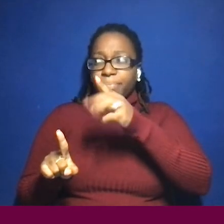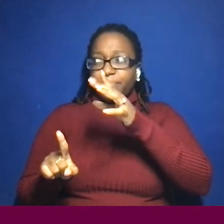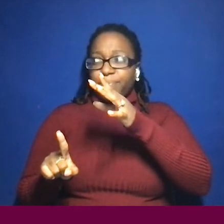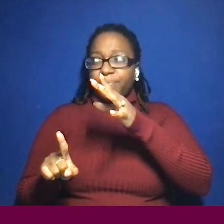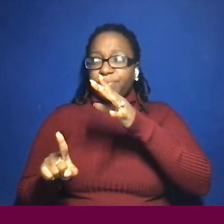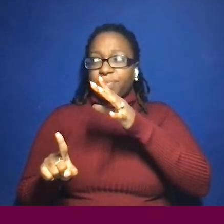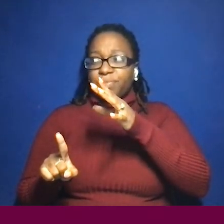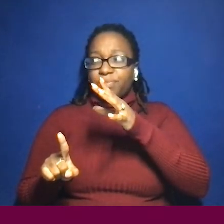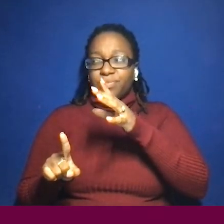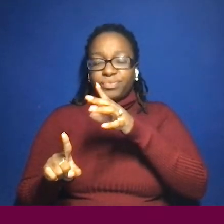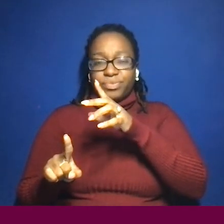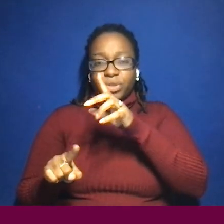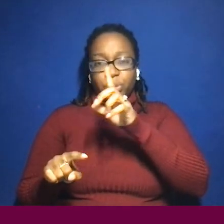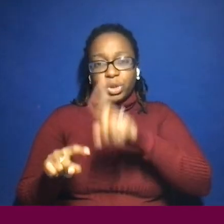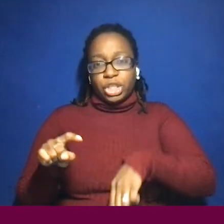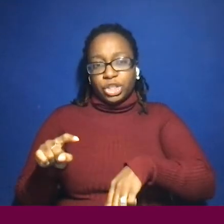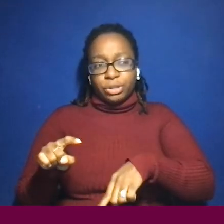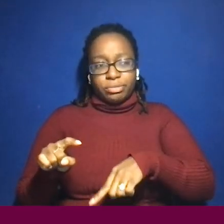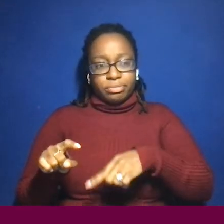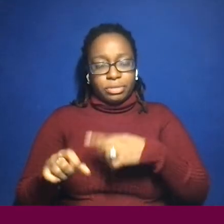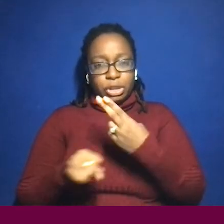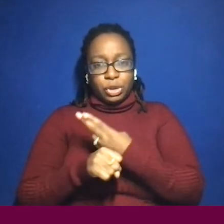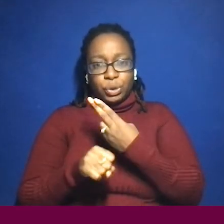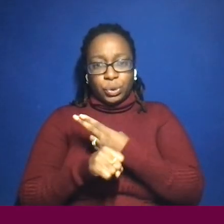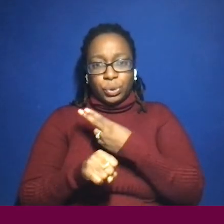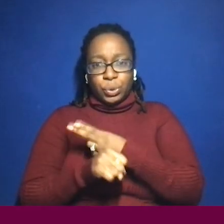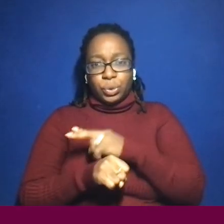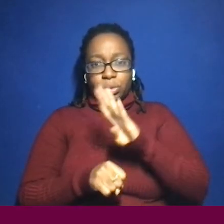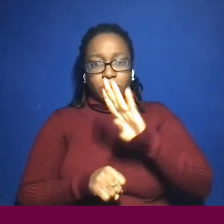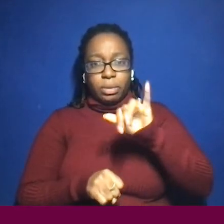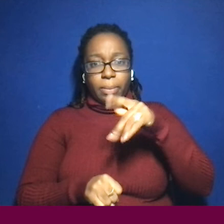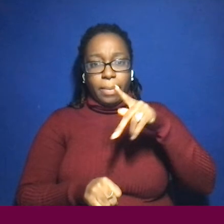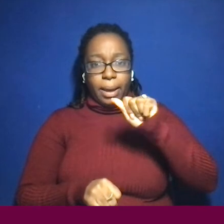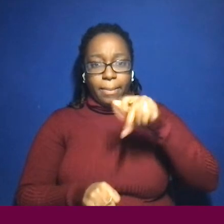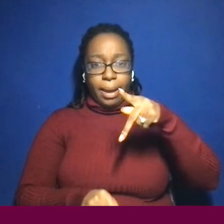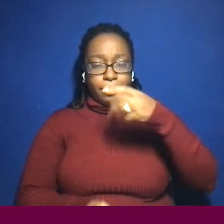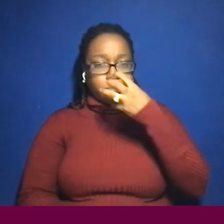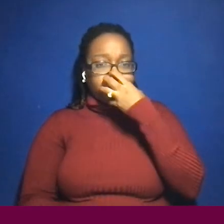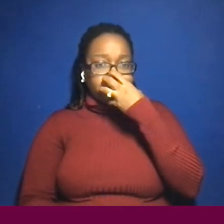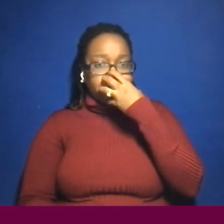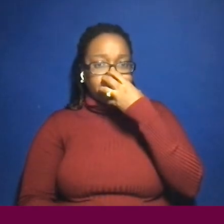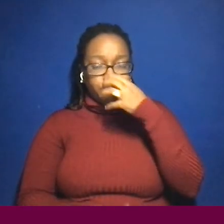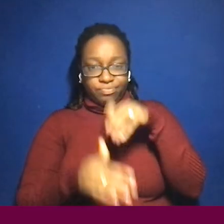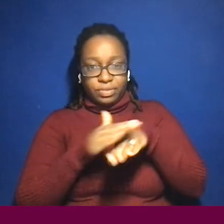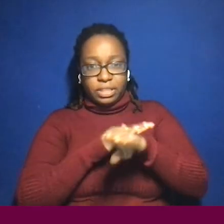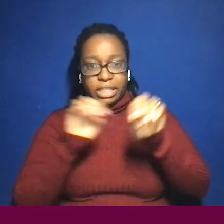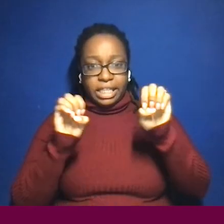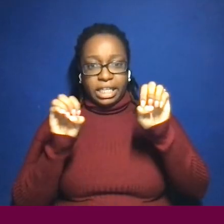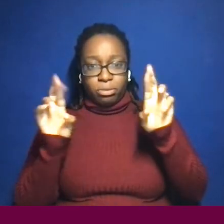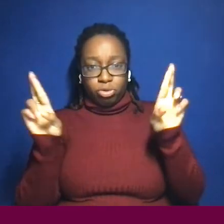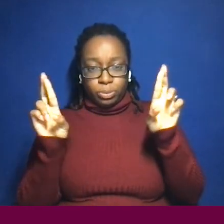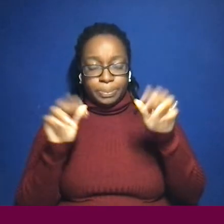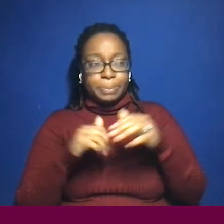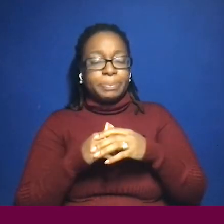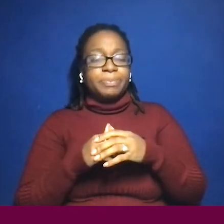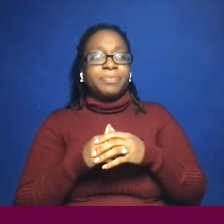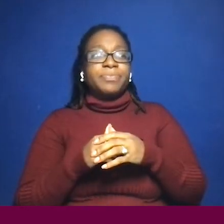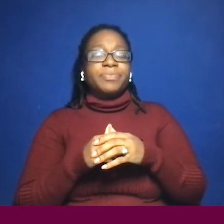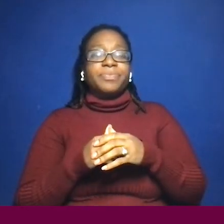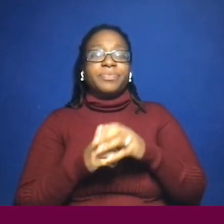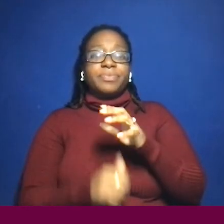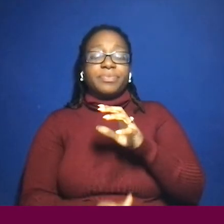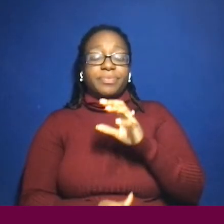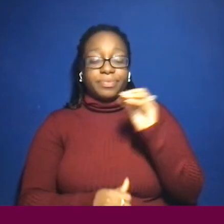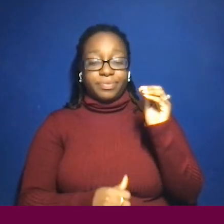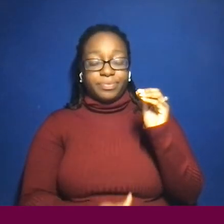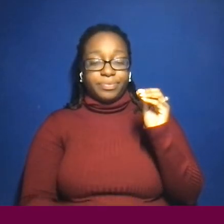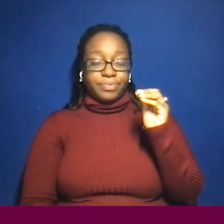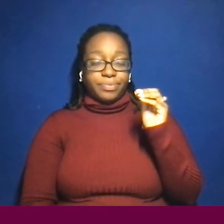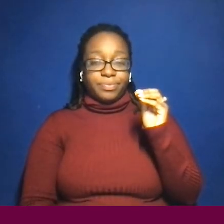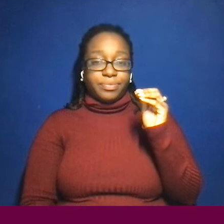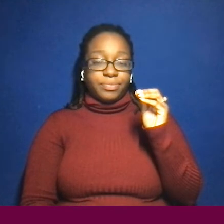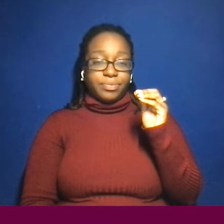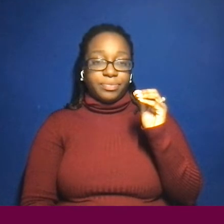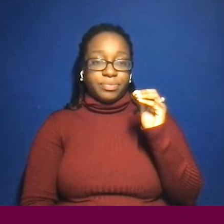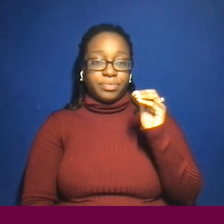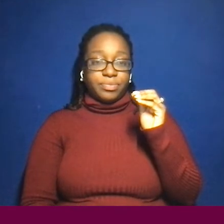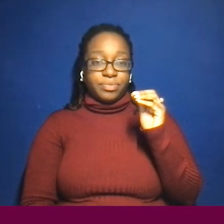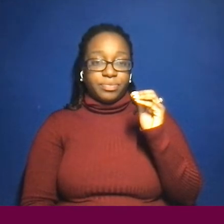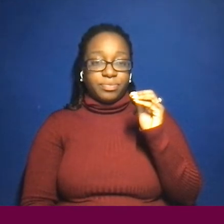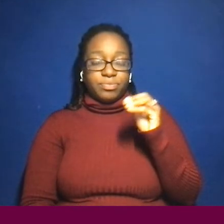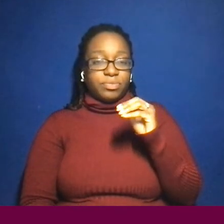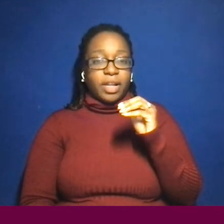that they could not wear their BiPAP into the emergency room and they would not be eligible